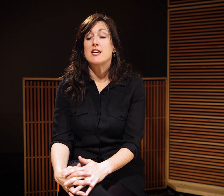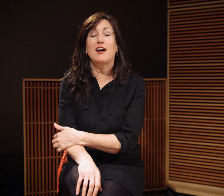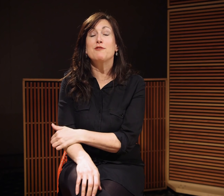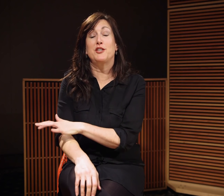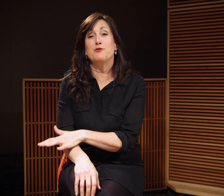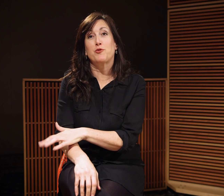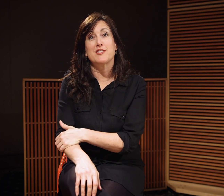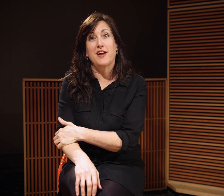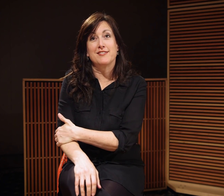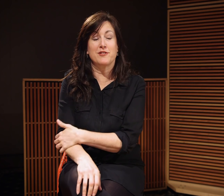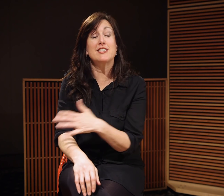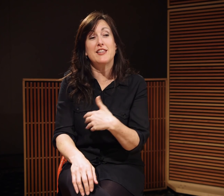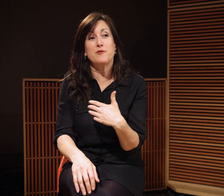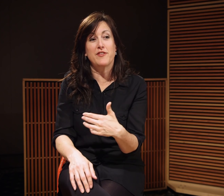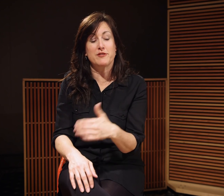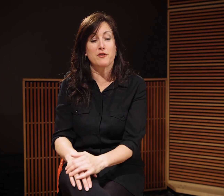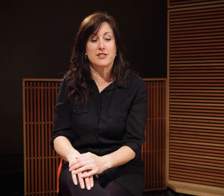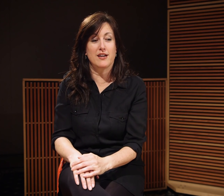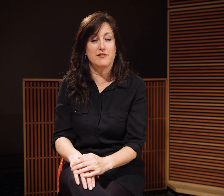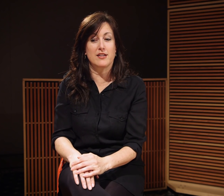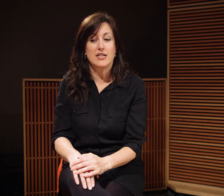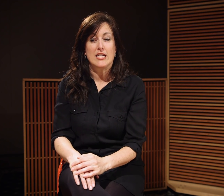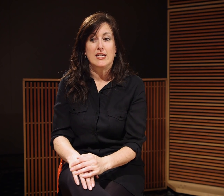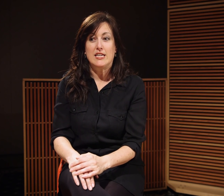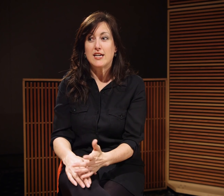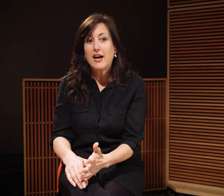I was a huge Prince fan. The day that we found out that he died,